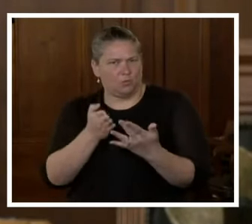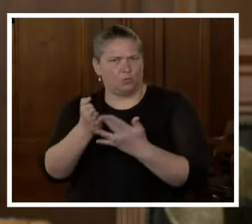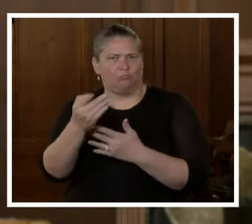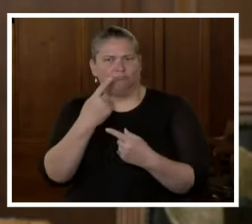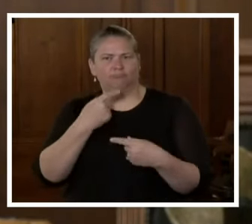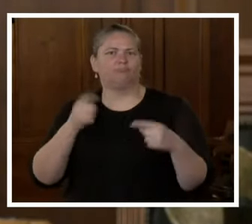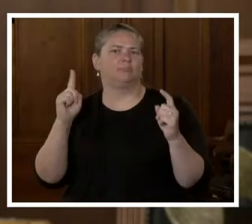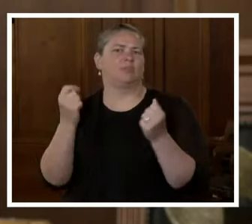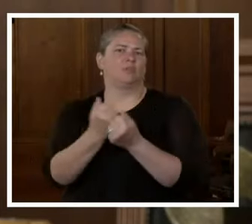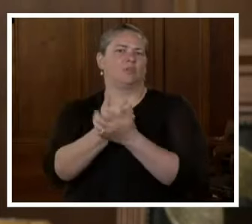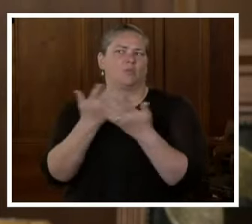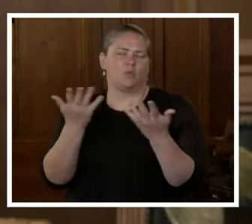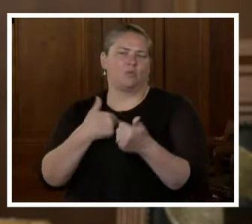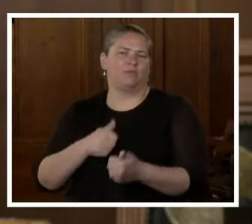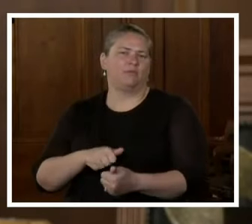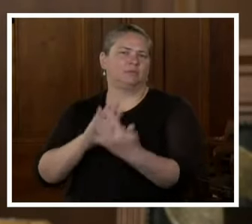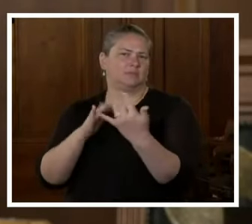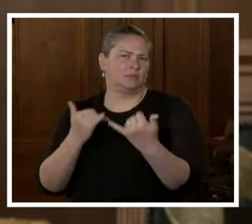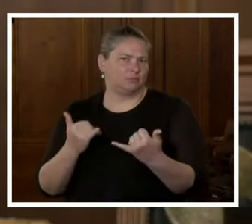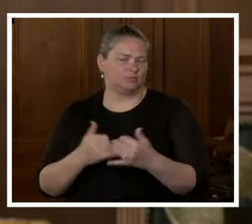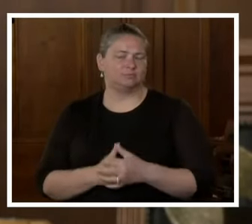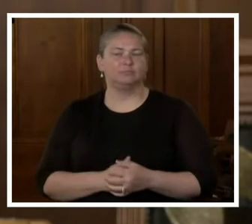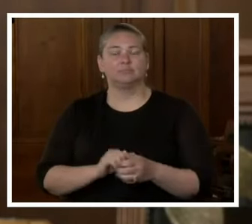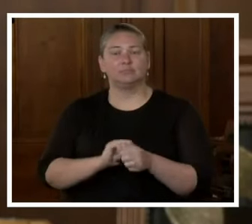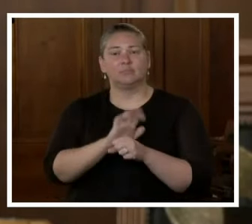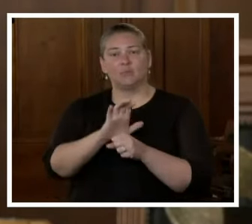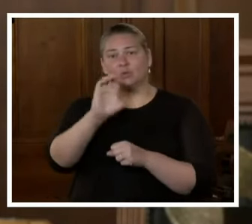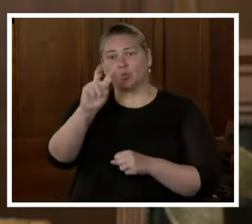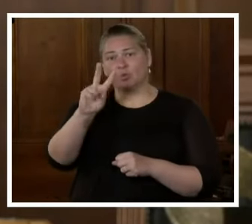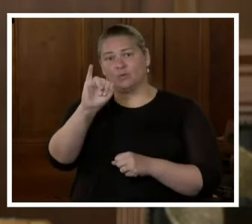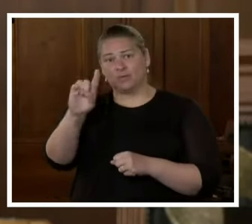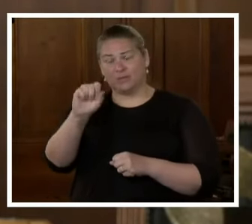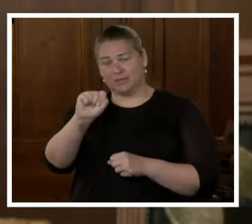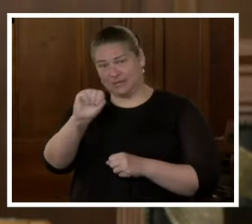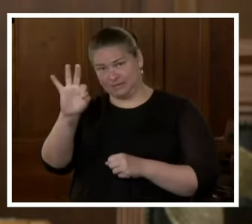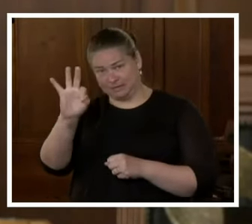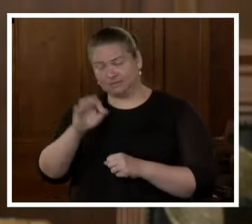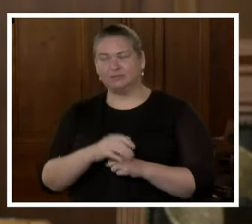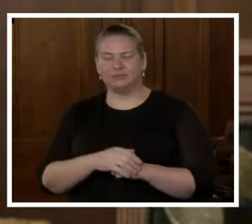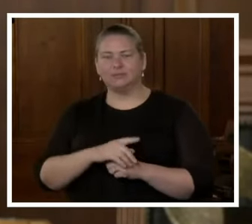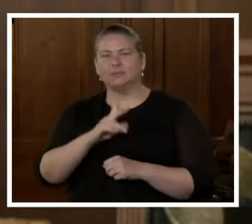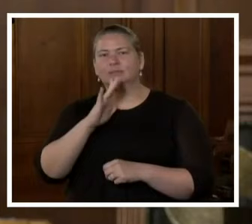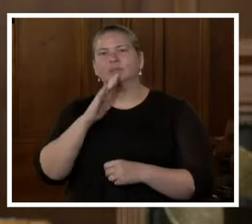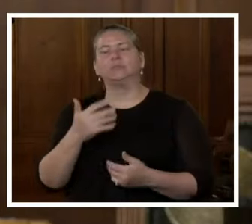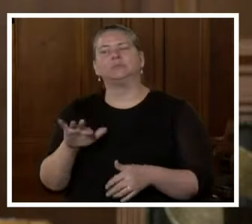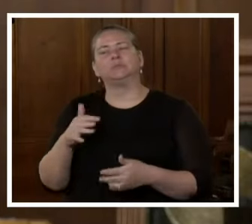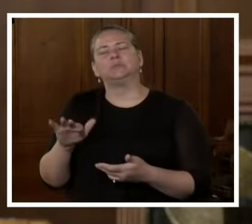OF US.